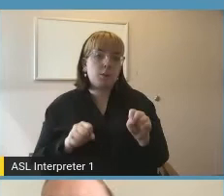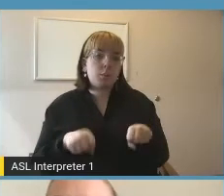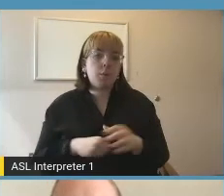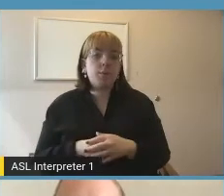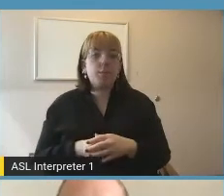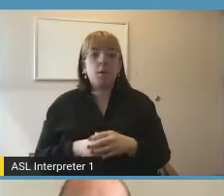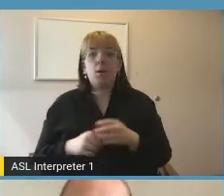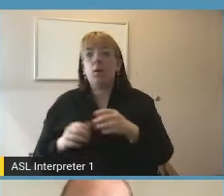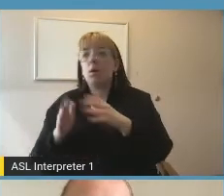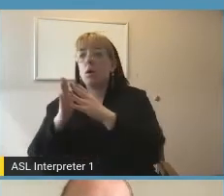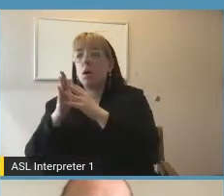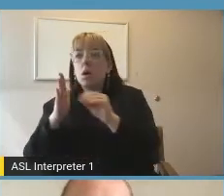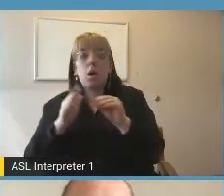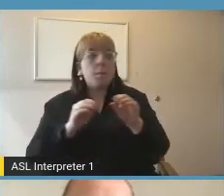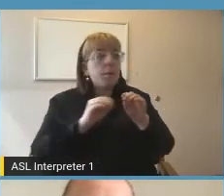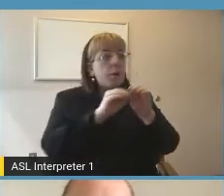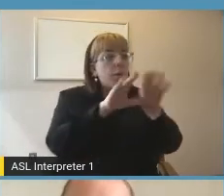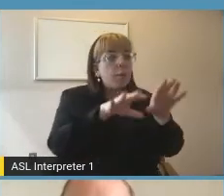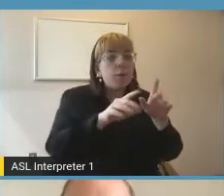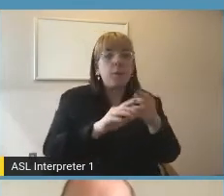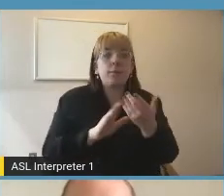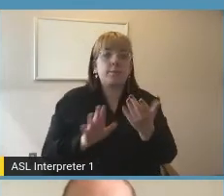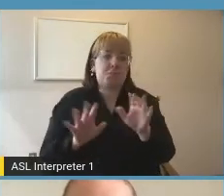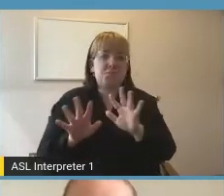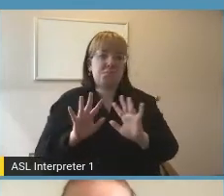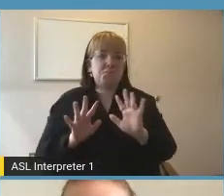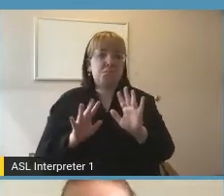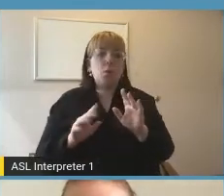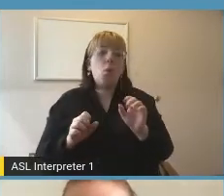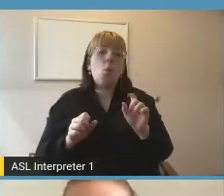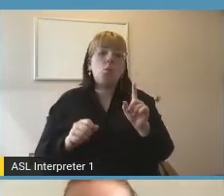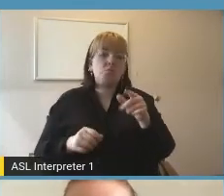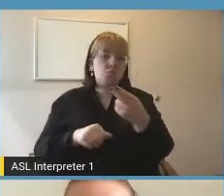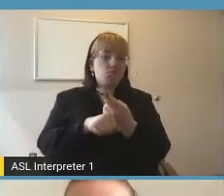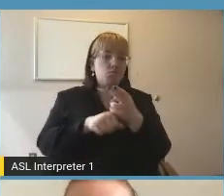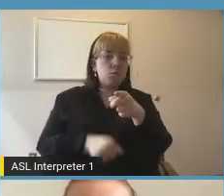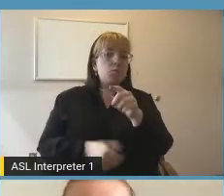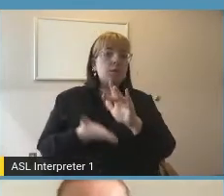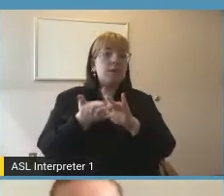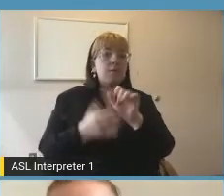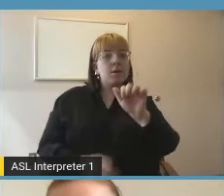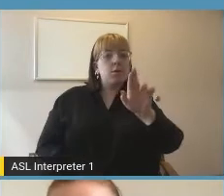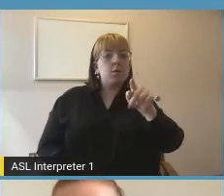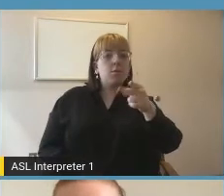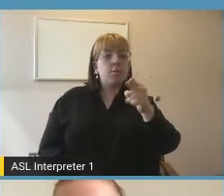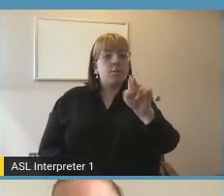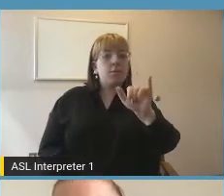it where it needs to go. I will go back to my slides here. I recommend everyone run their